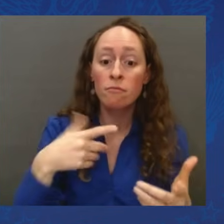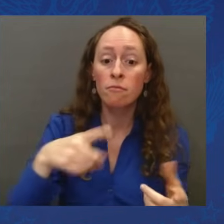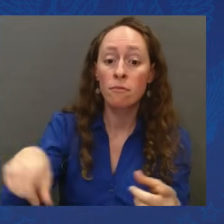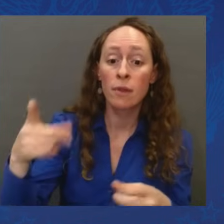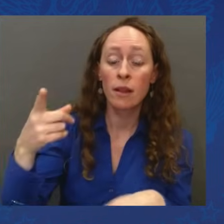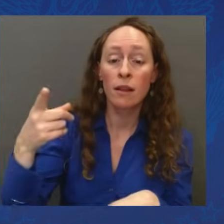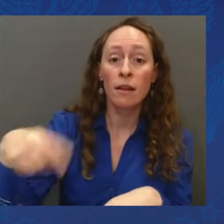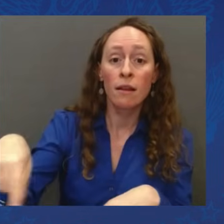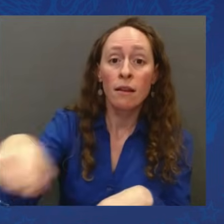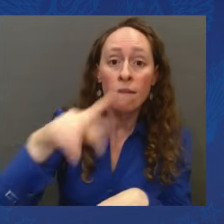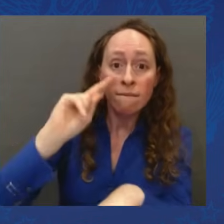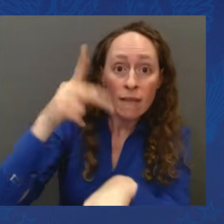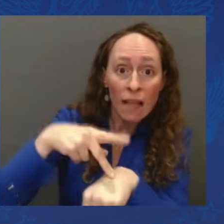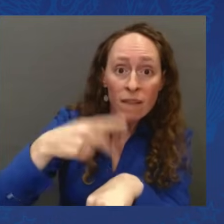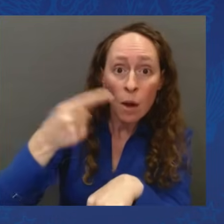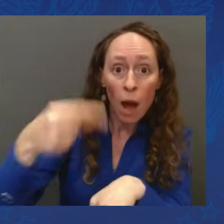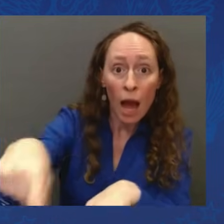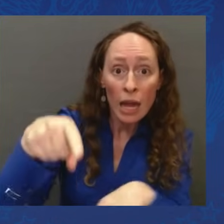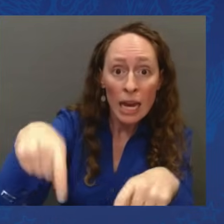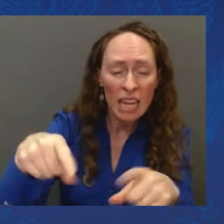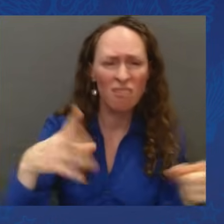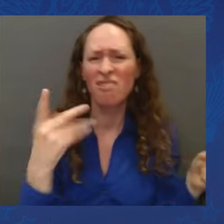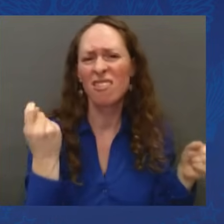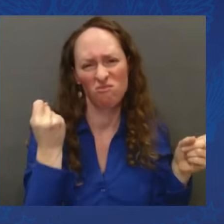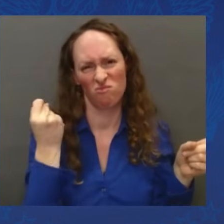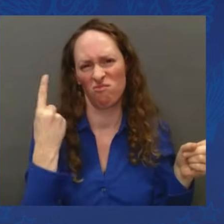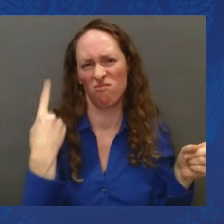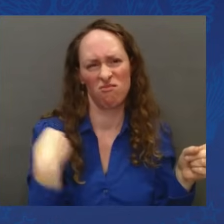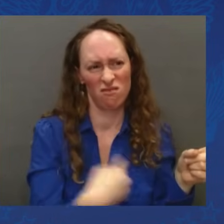I do have a question about the IDF raid